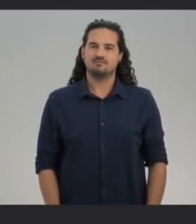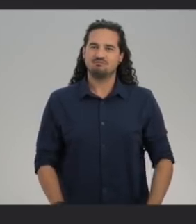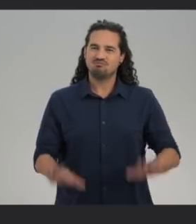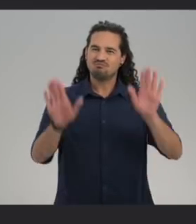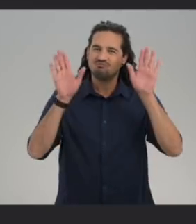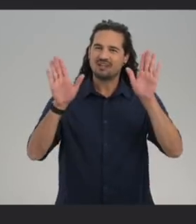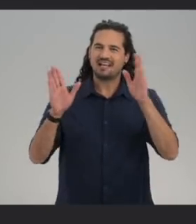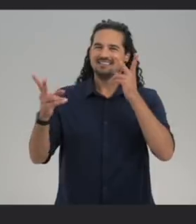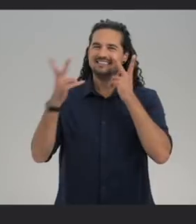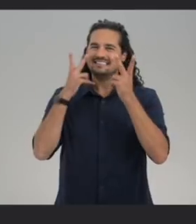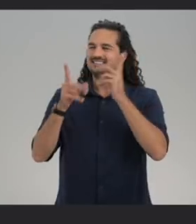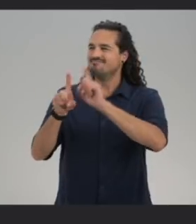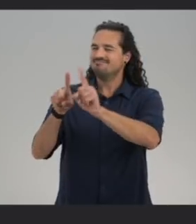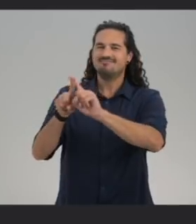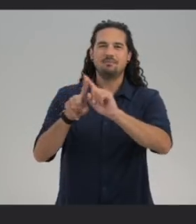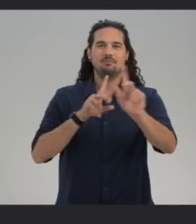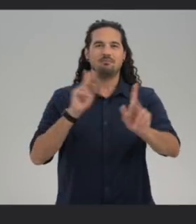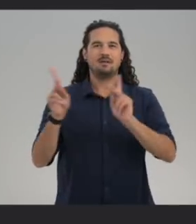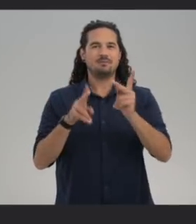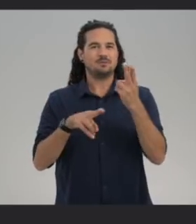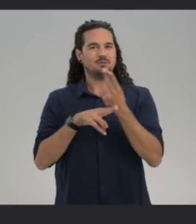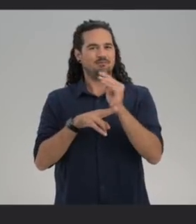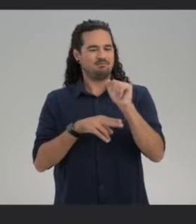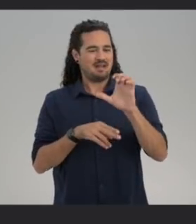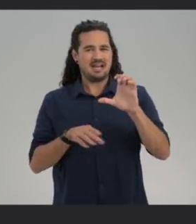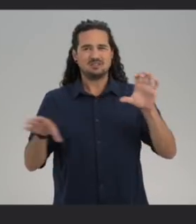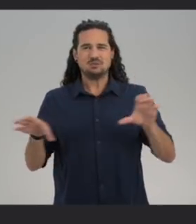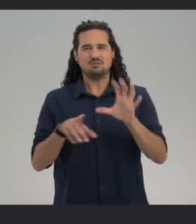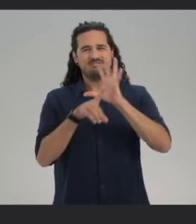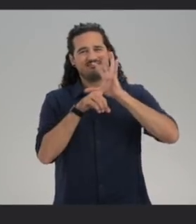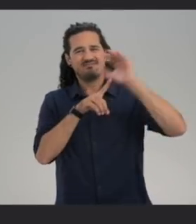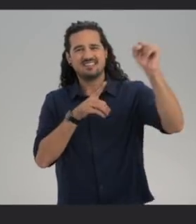It's great to see how people use the Mac to do such amazing things.